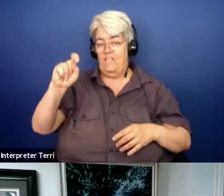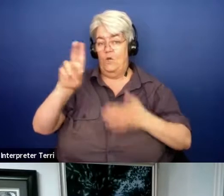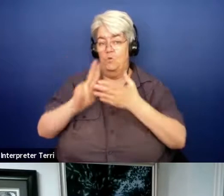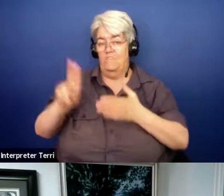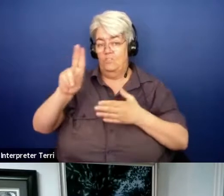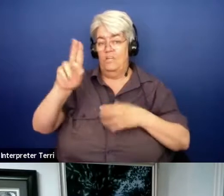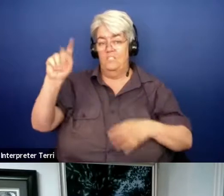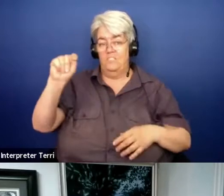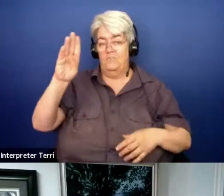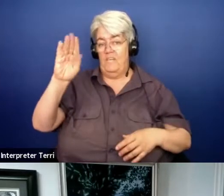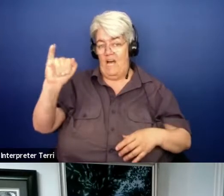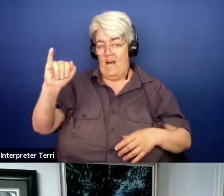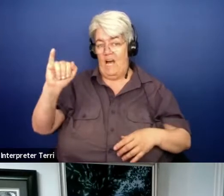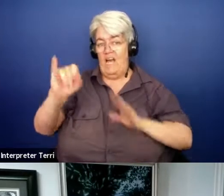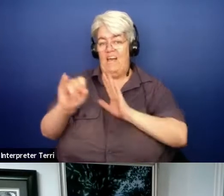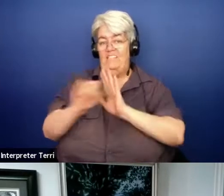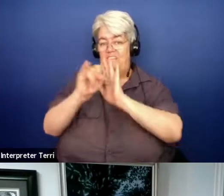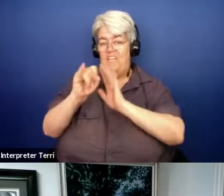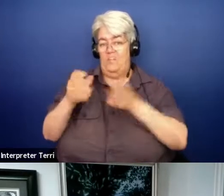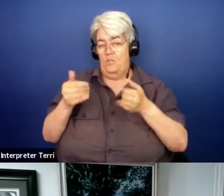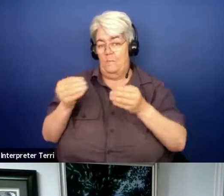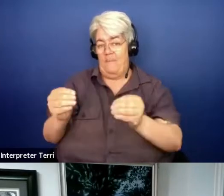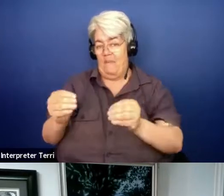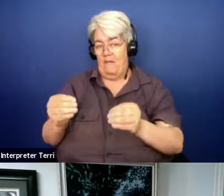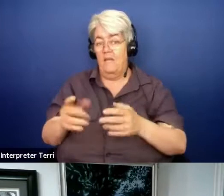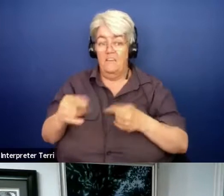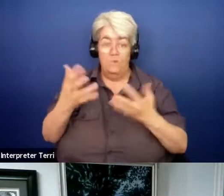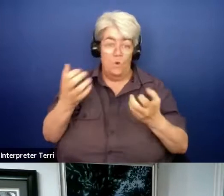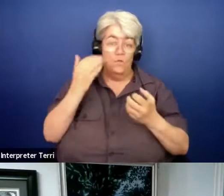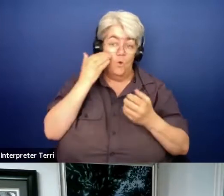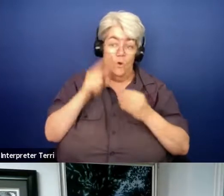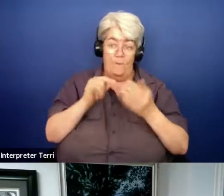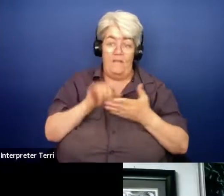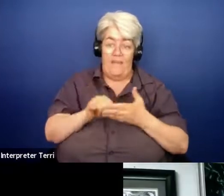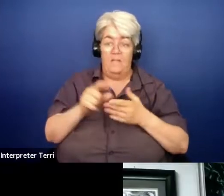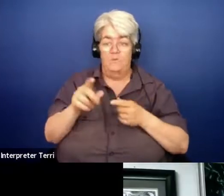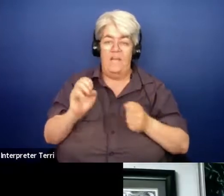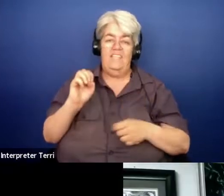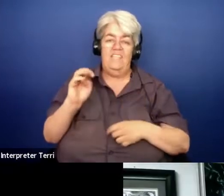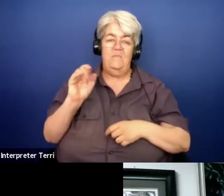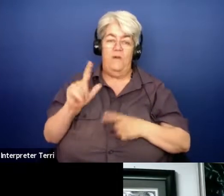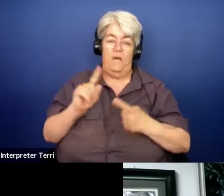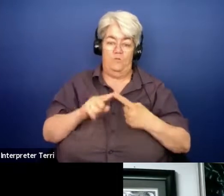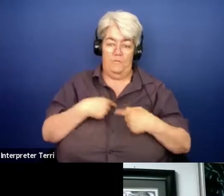injury identification method. If people want to know about that, they can e-mail me. The